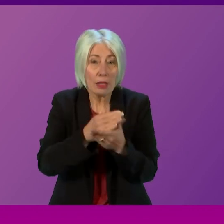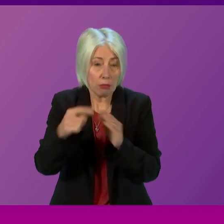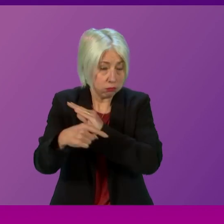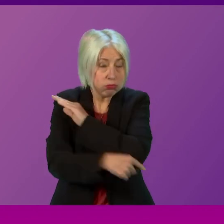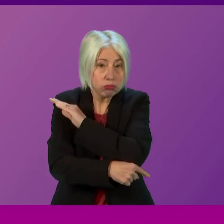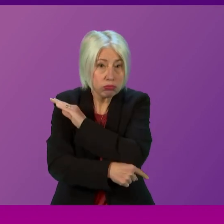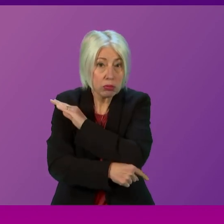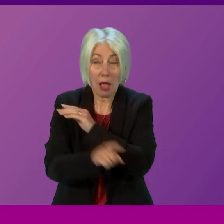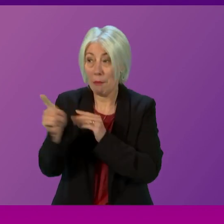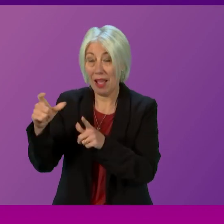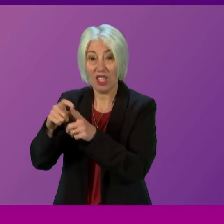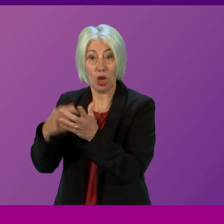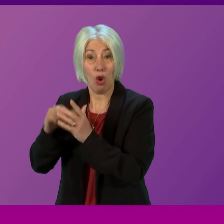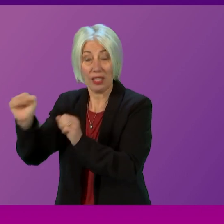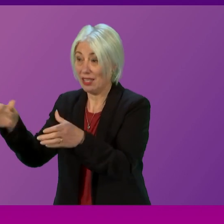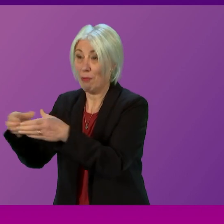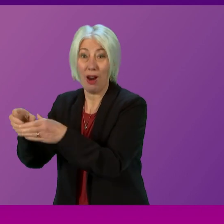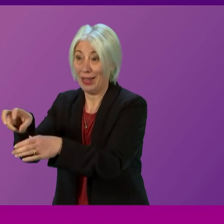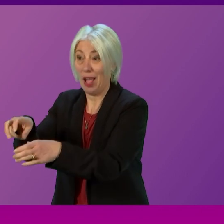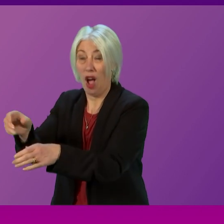same time as Douglas Ross’s party takes money out of their pockets.